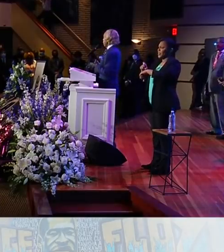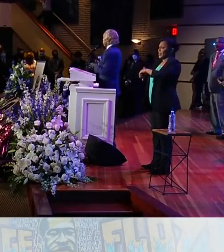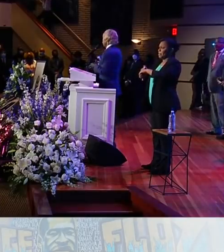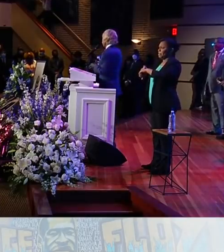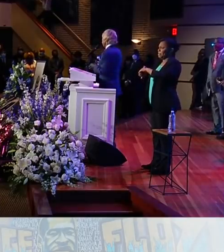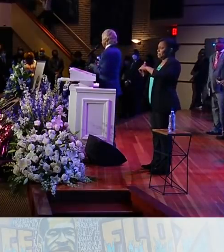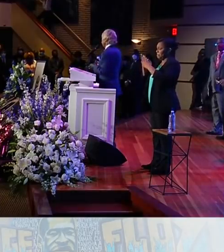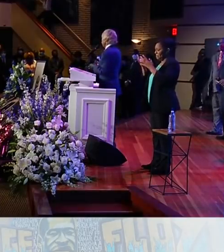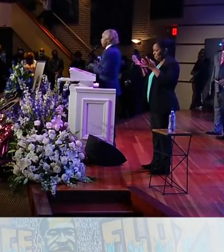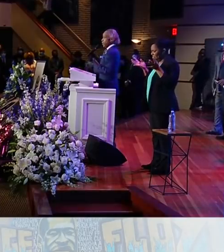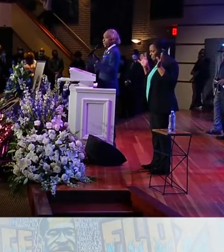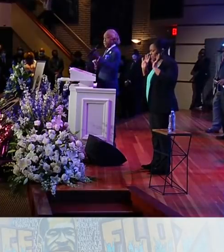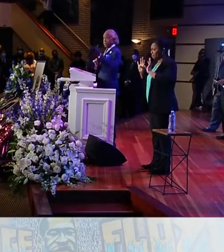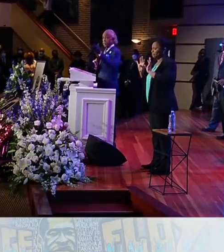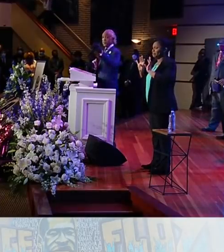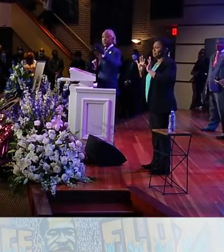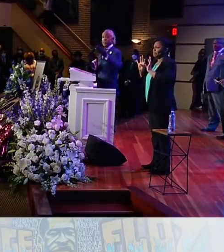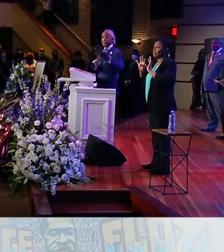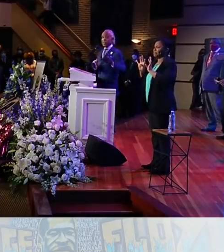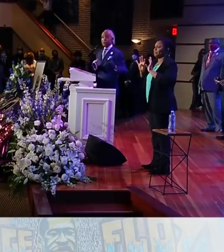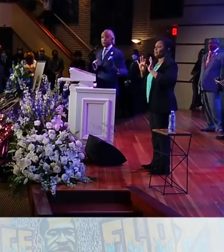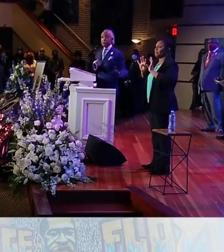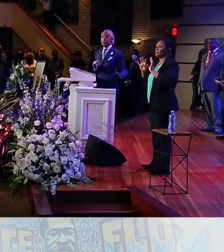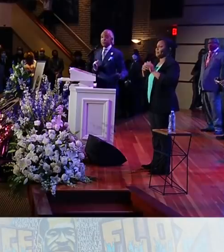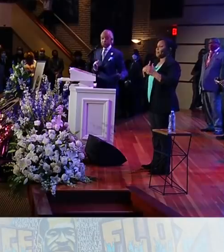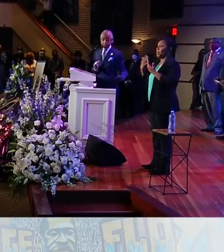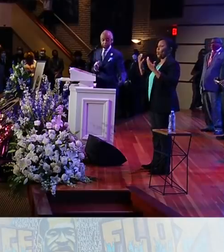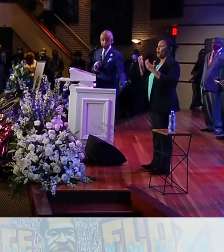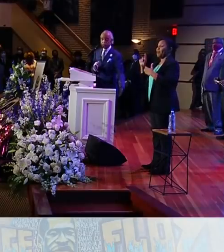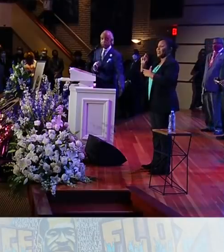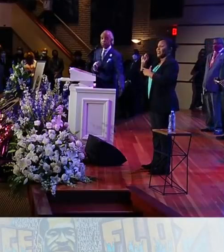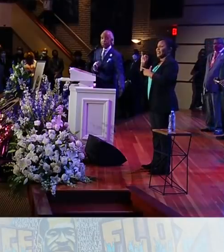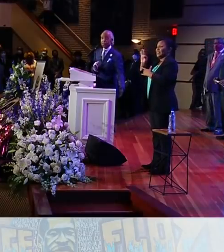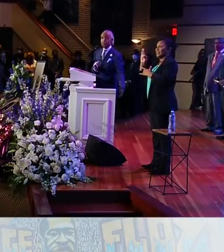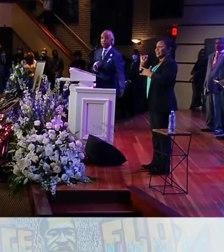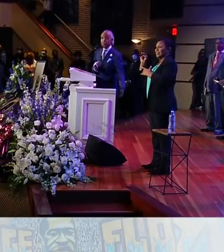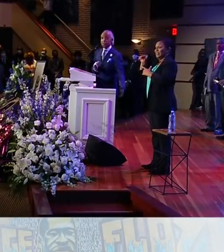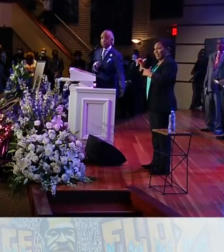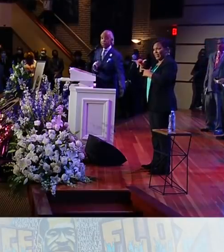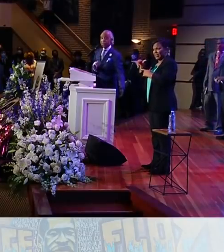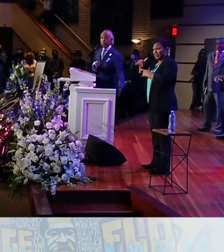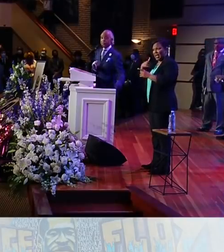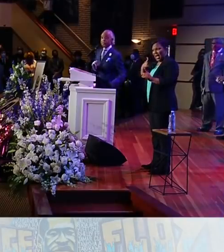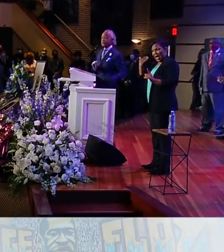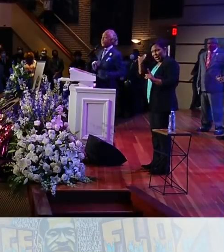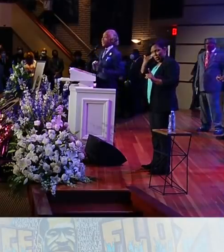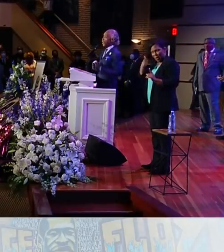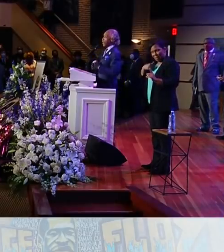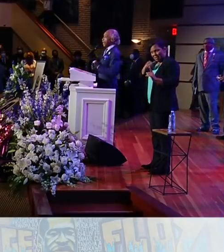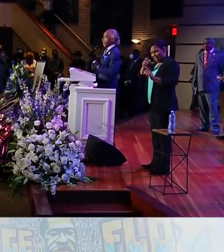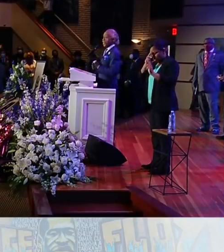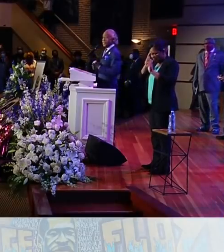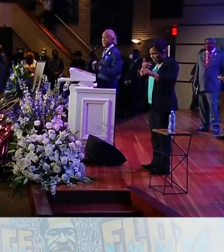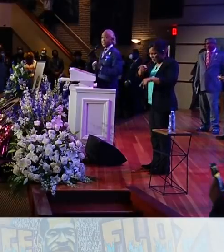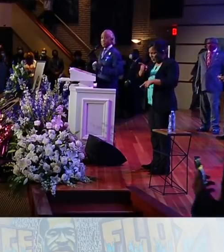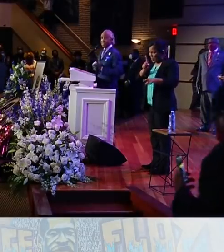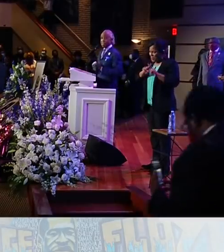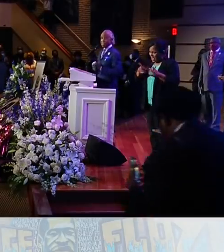ARE READY TO DEAL WITH THIS. SO AS WE STAND I WOULD LIKE US TO STAND TOGETHER AND I WOULD